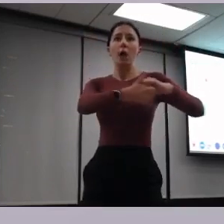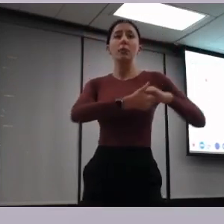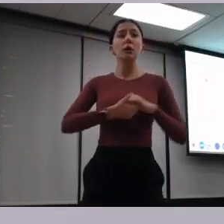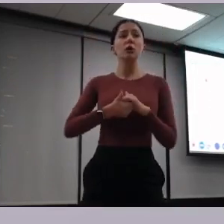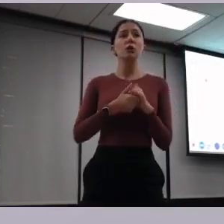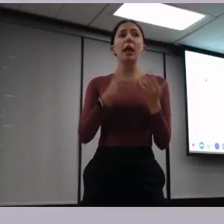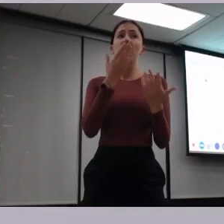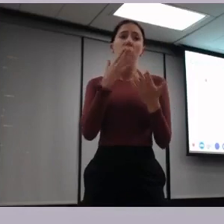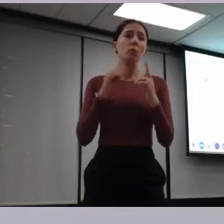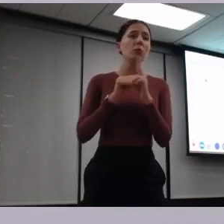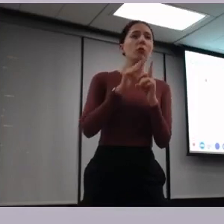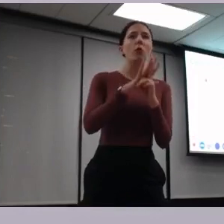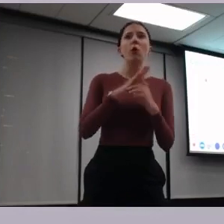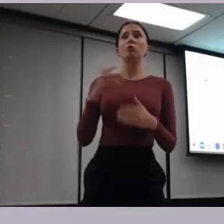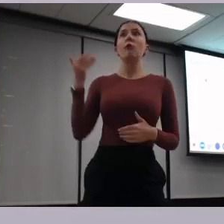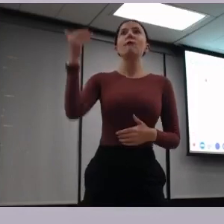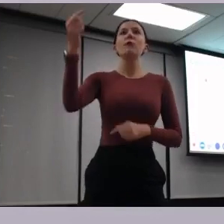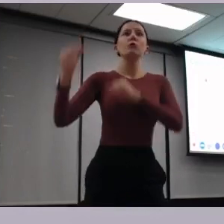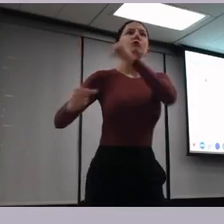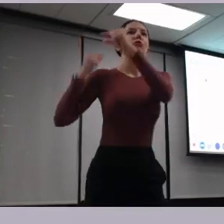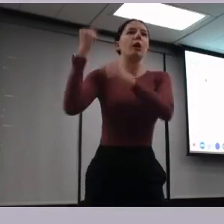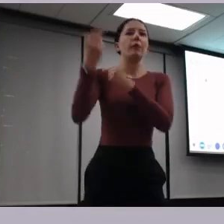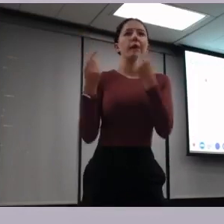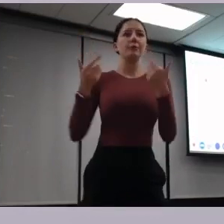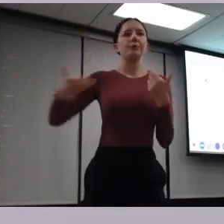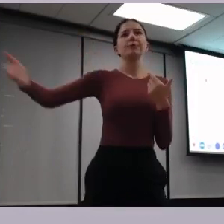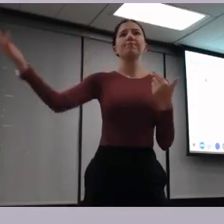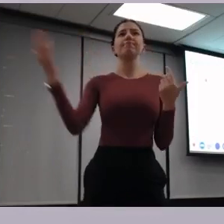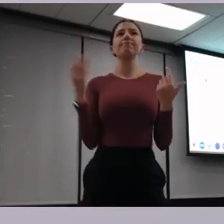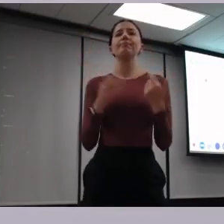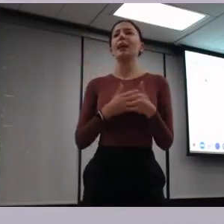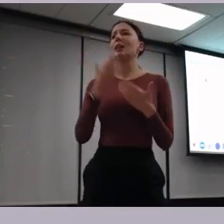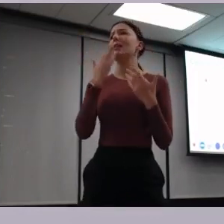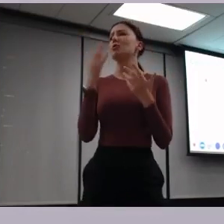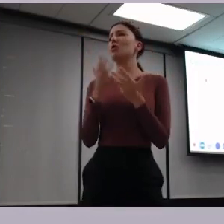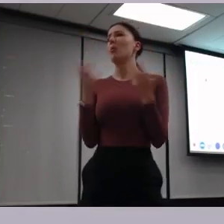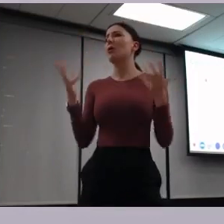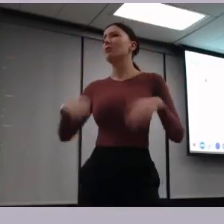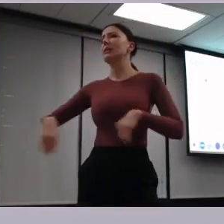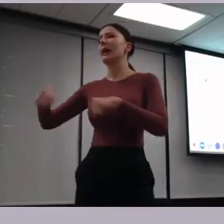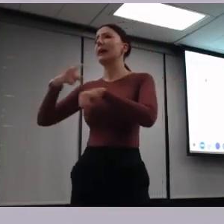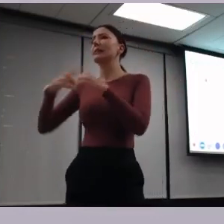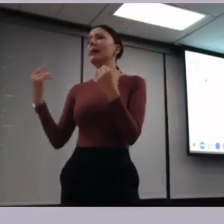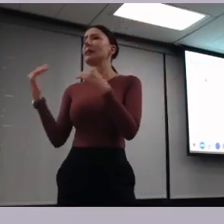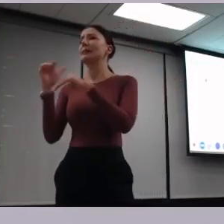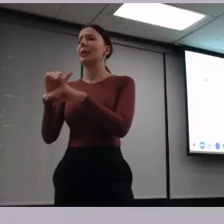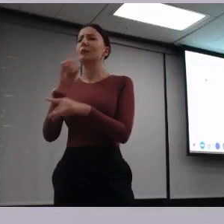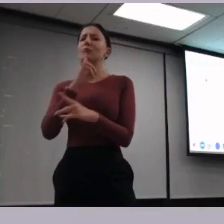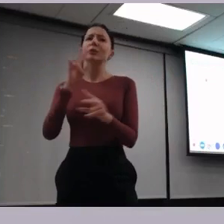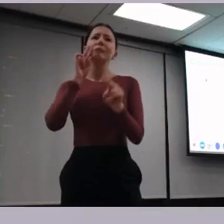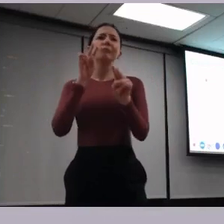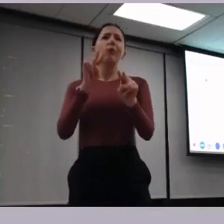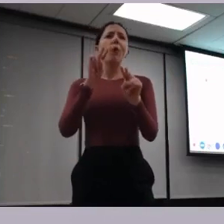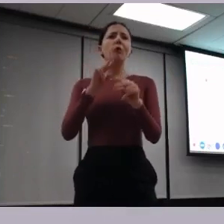So thank you again for spending some time with us this evening. I'm looking forward to the results that come out of this in the next set of